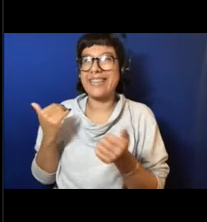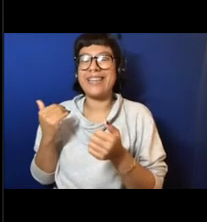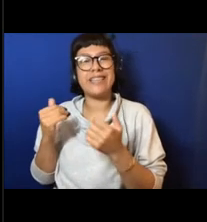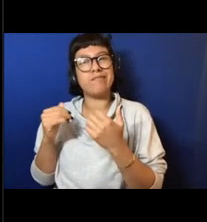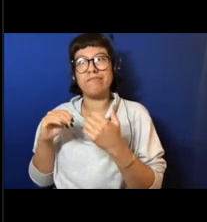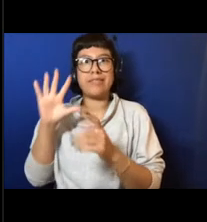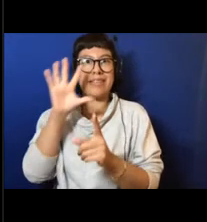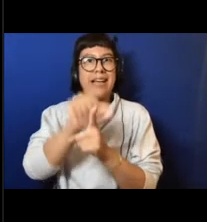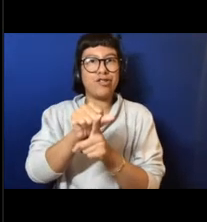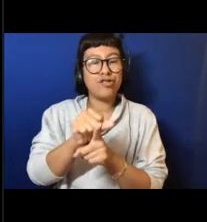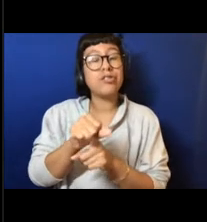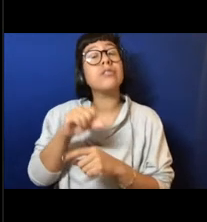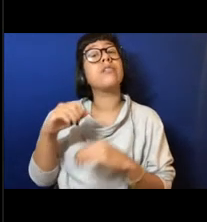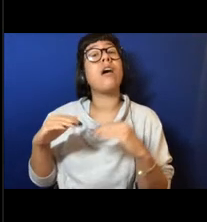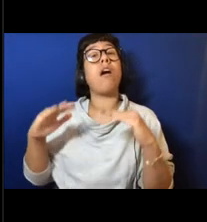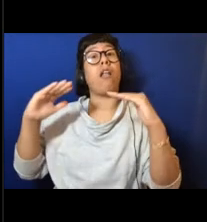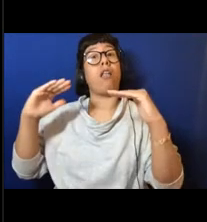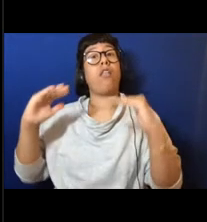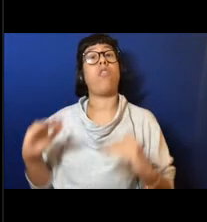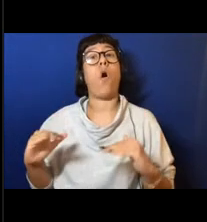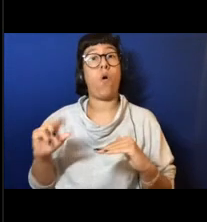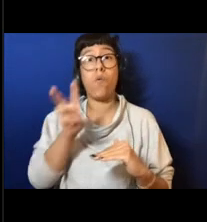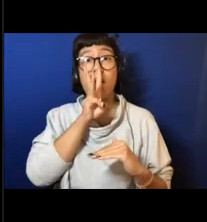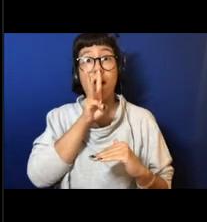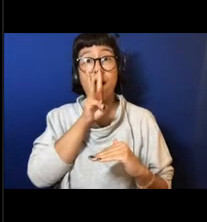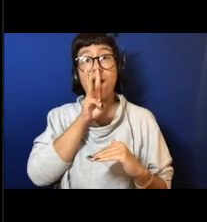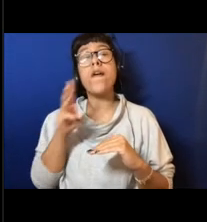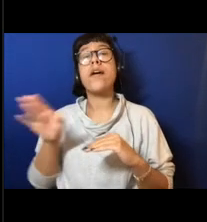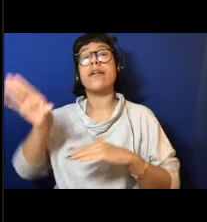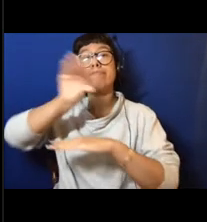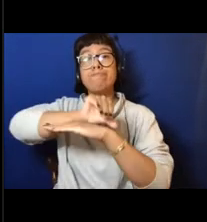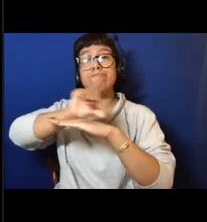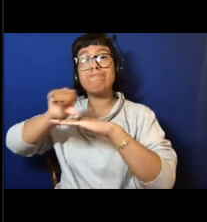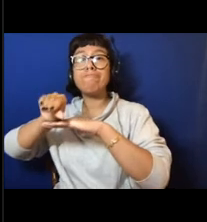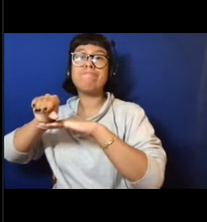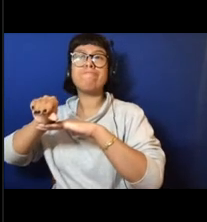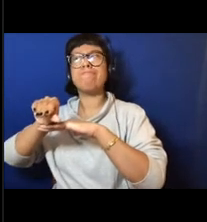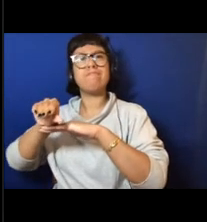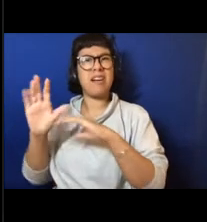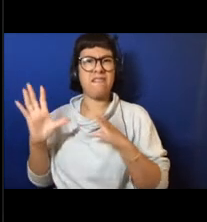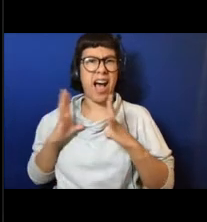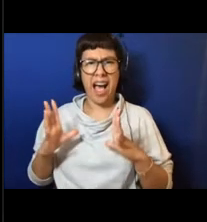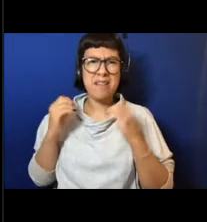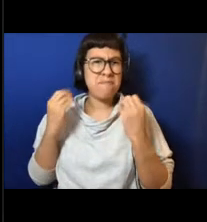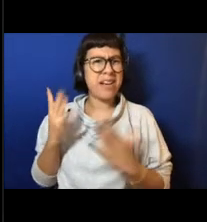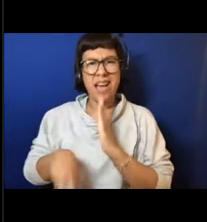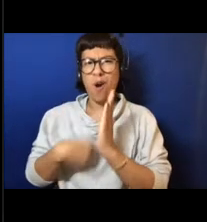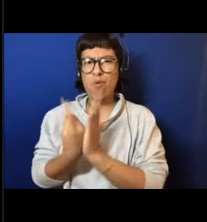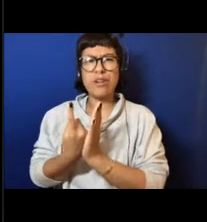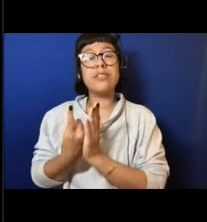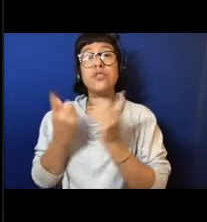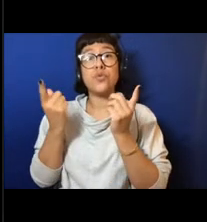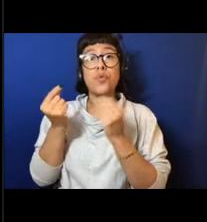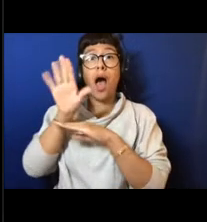So at low tide, they are exposed to air for several hours. And they do just fine. What they do is they clamp up their shell.